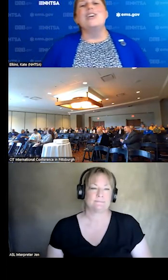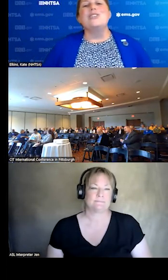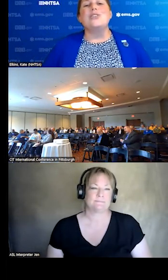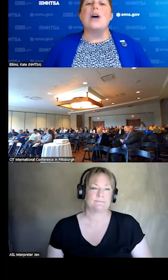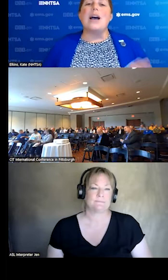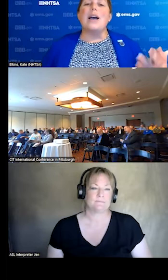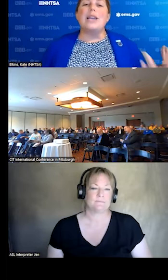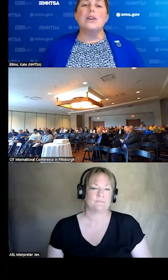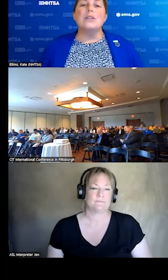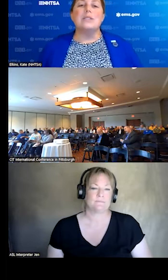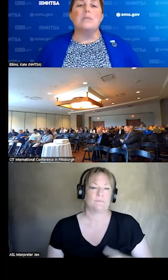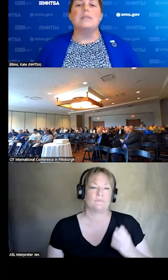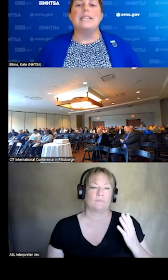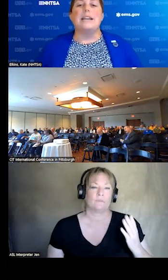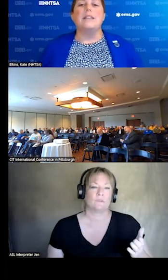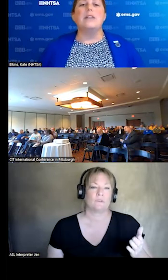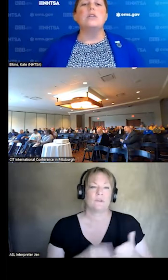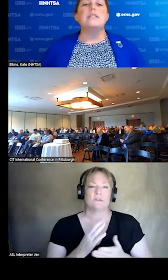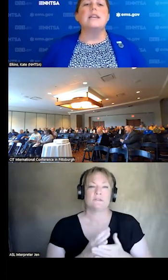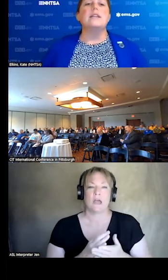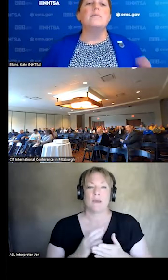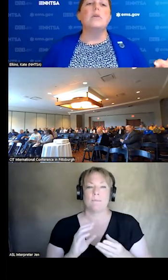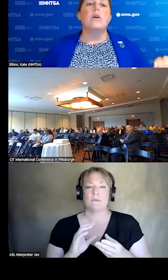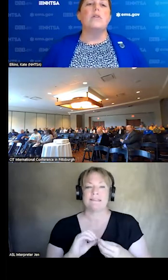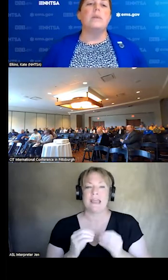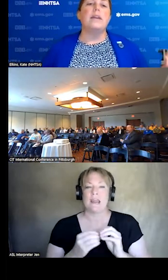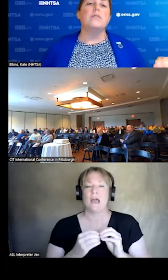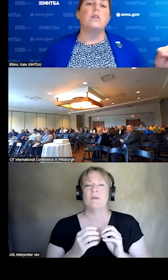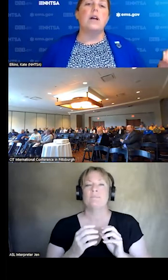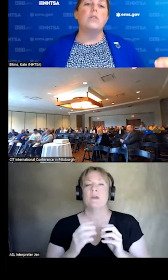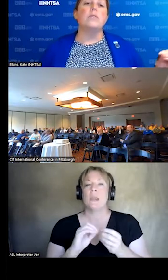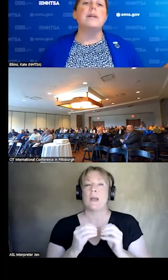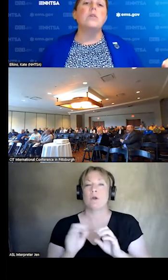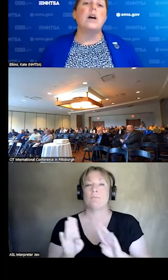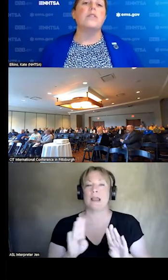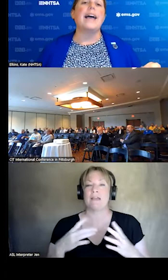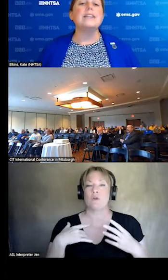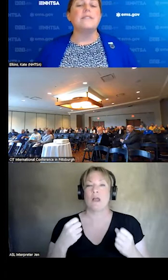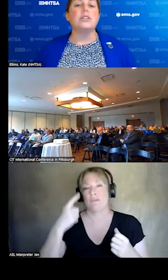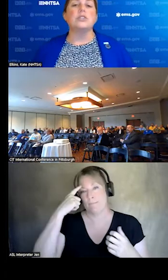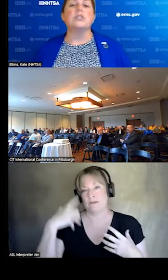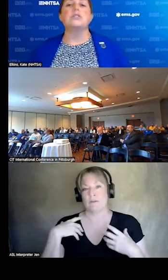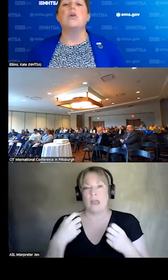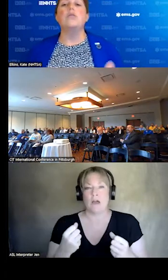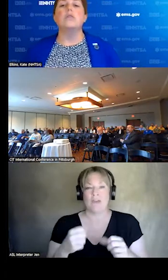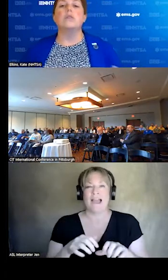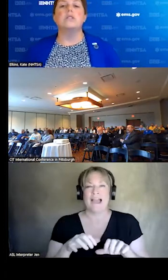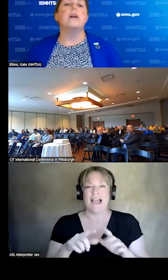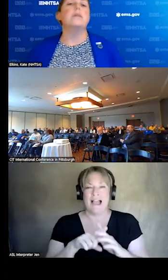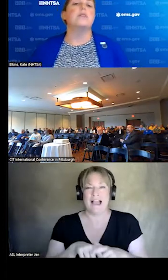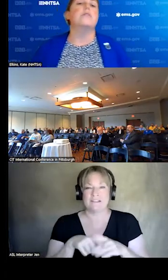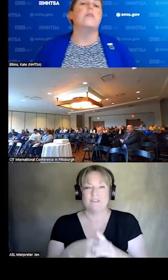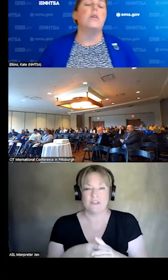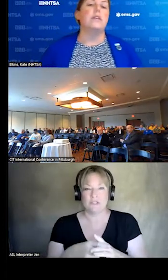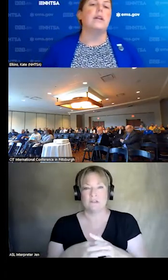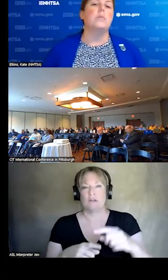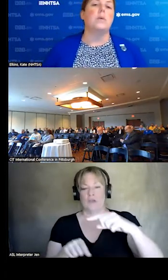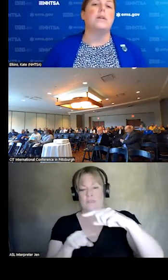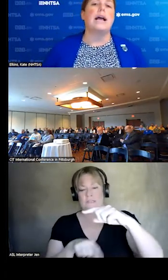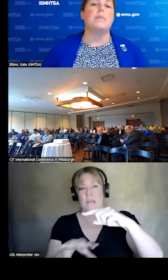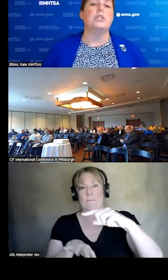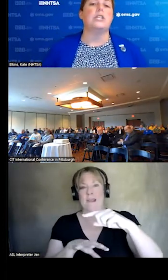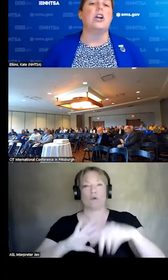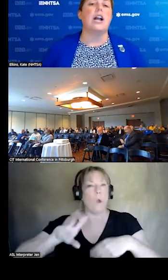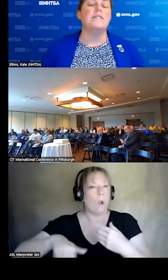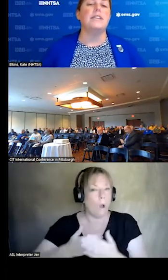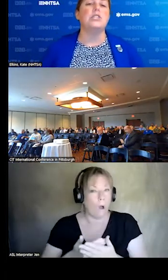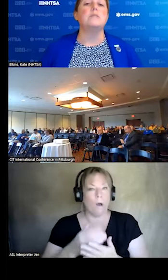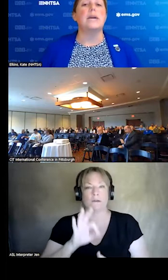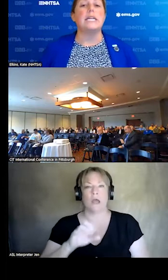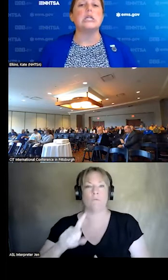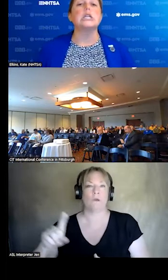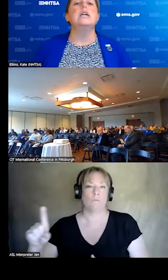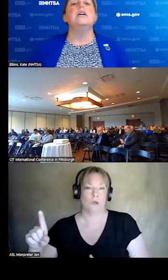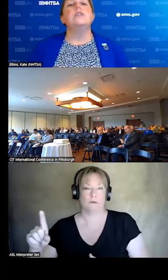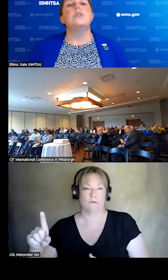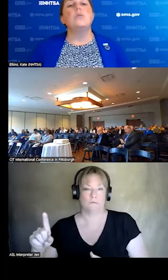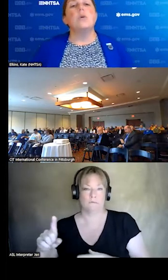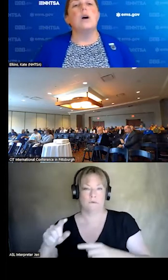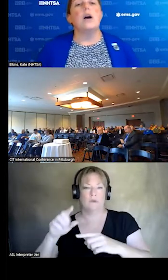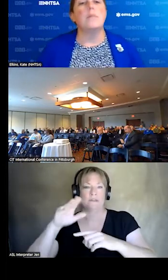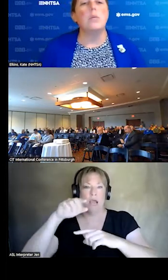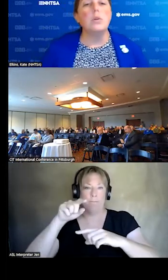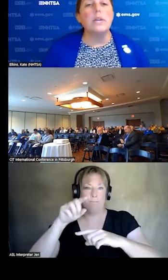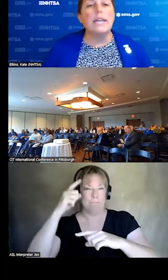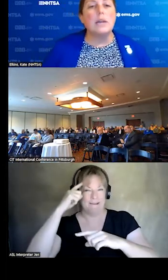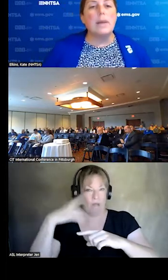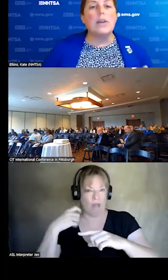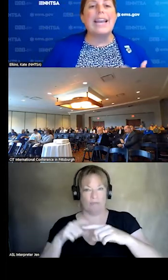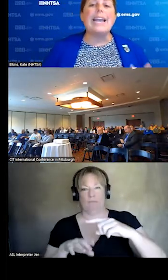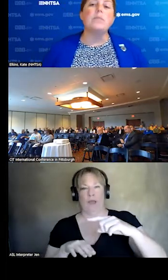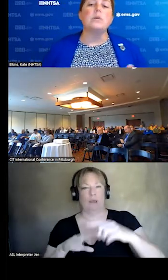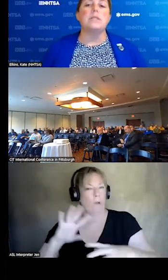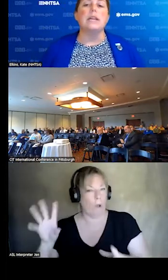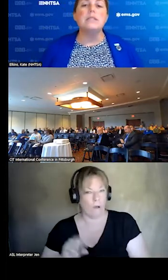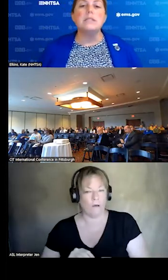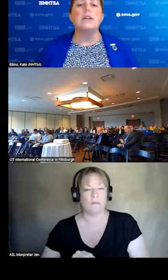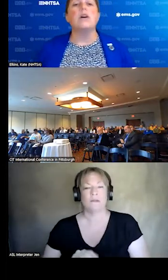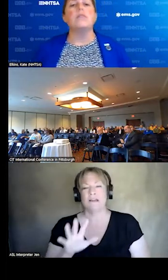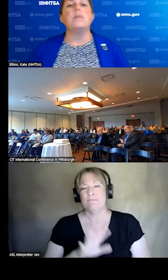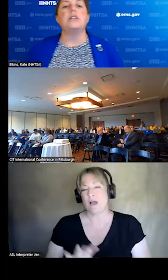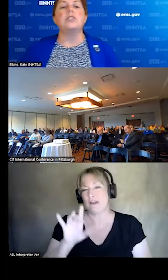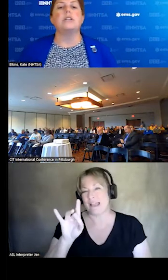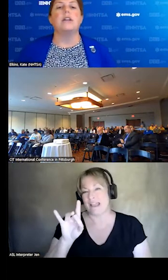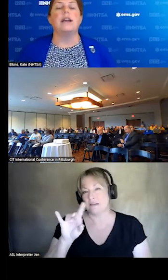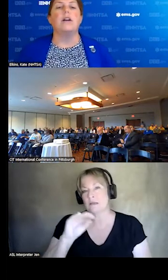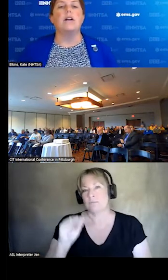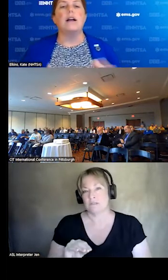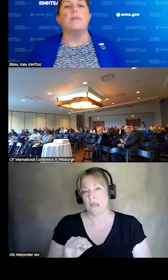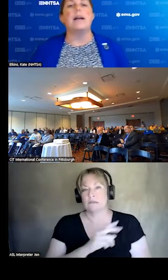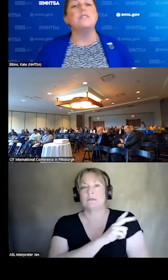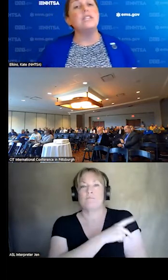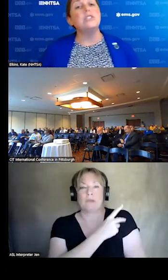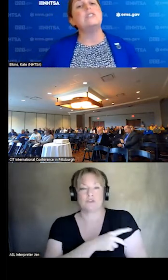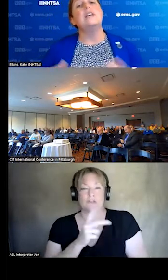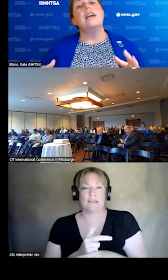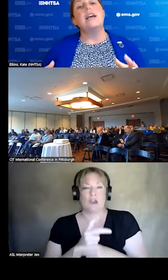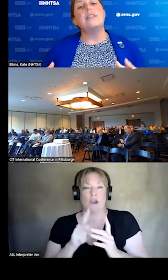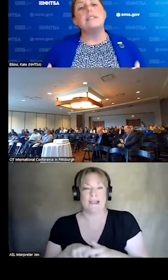SO, WE ARE LOOKING AT ABOUT 8% OF THE PATIENT CARE ACTIVATIONS. AND THAT'S NOT